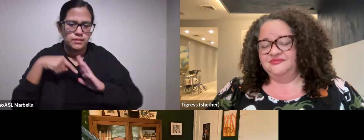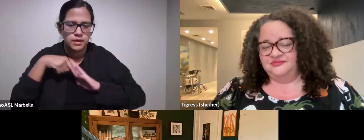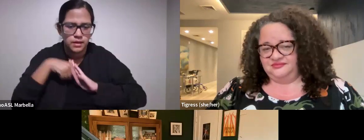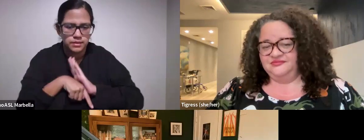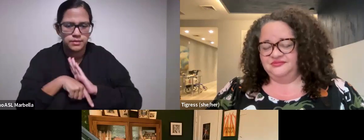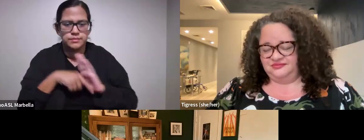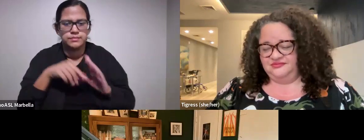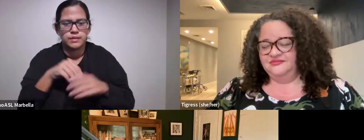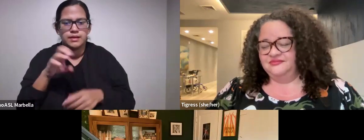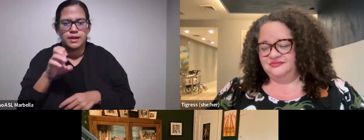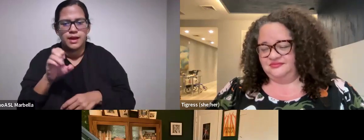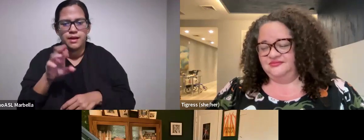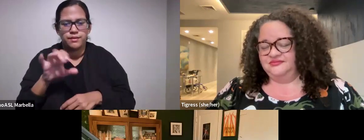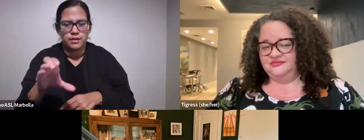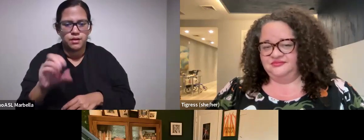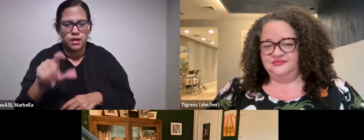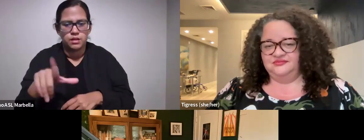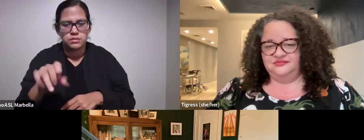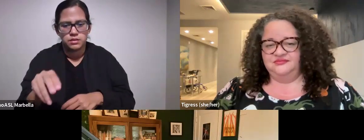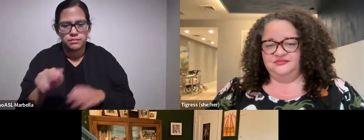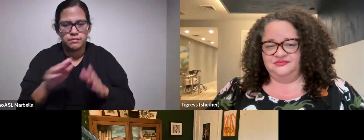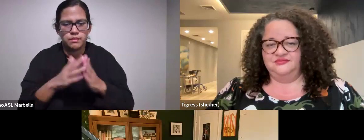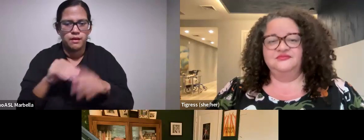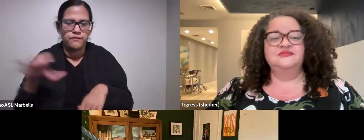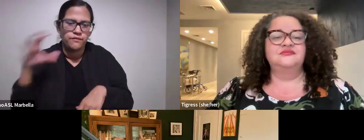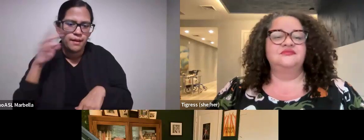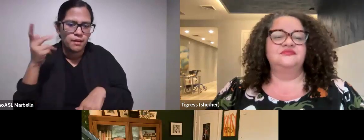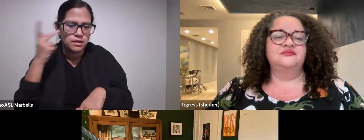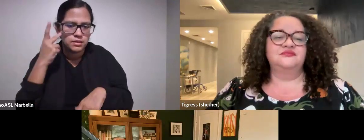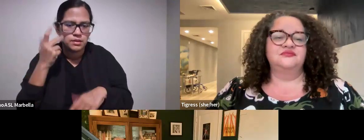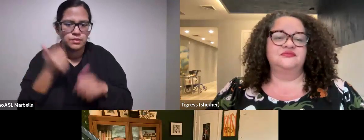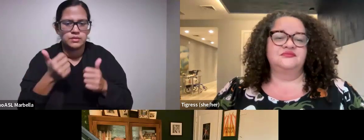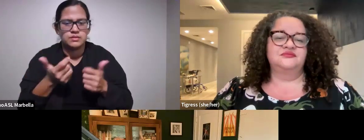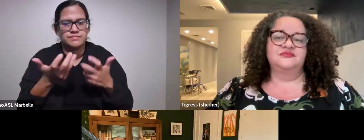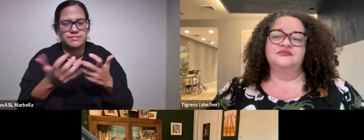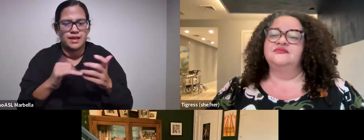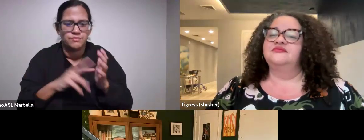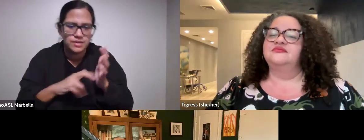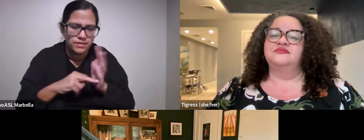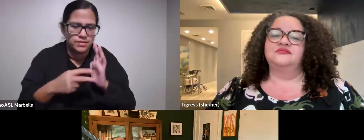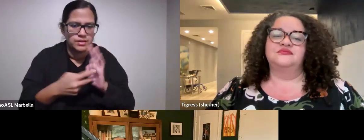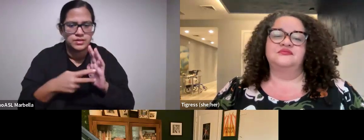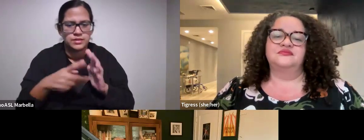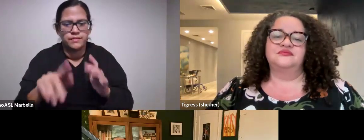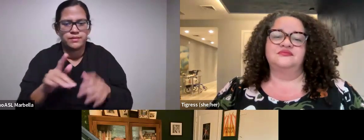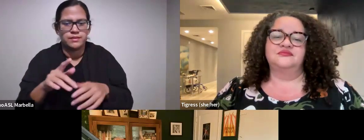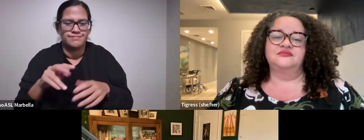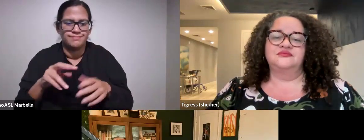which sort of laid out a bunch about the sort of redefinition of disease and that kind of thing. Eric Oliver is a University of Chicago professor,